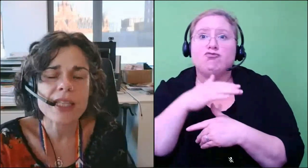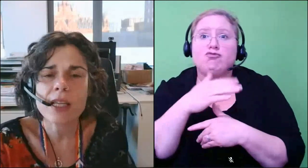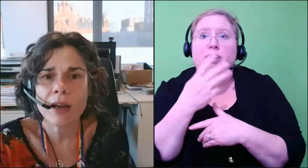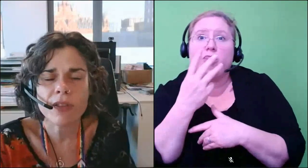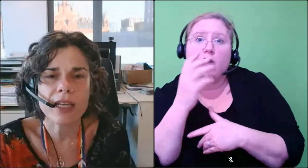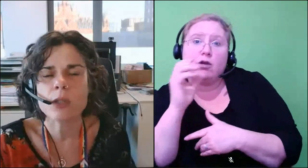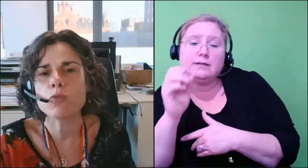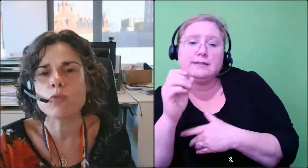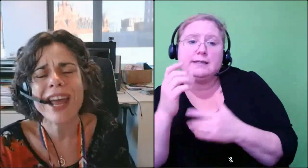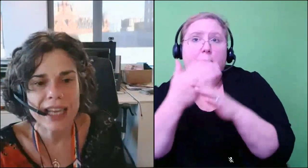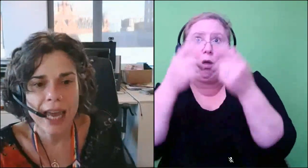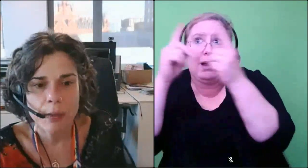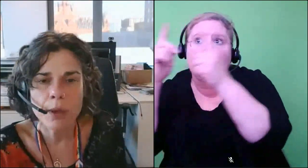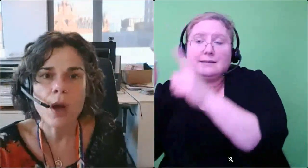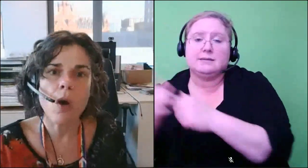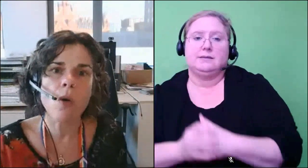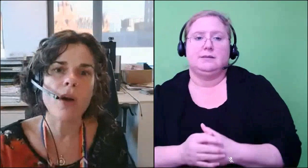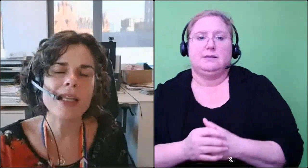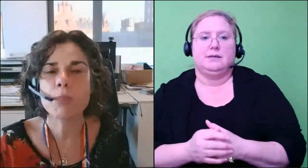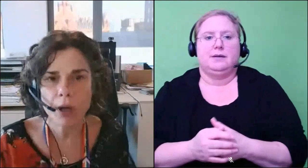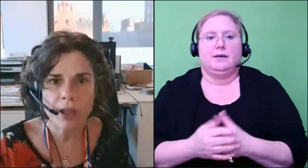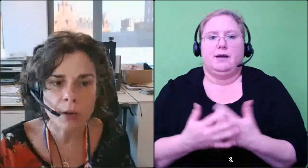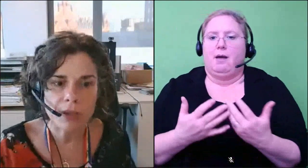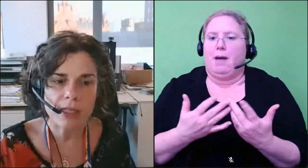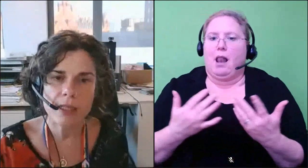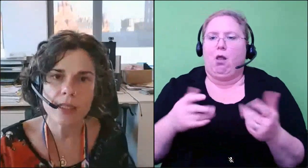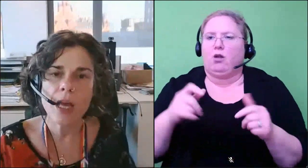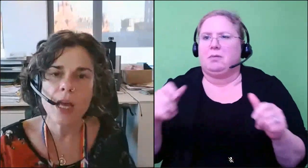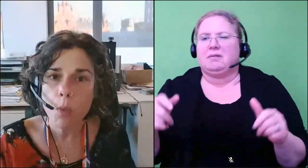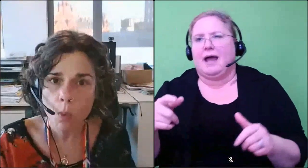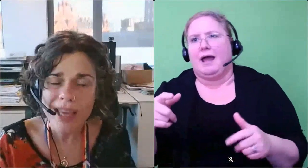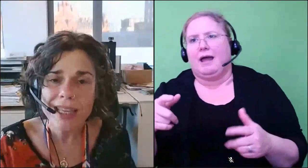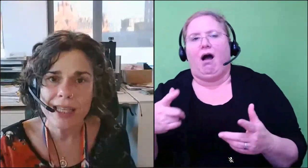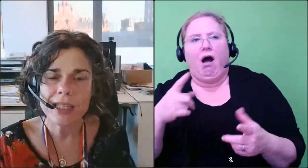that this kind of thing is red tape or it's a burden on business, but what we can say